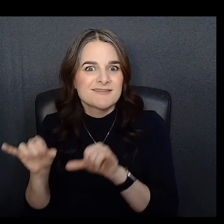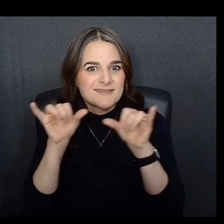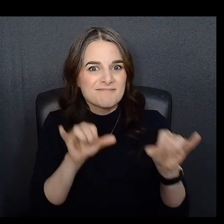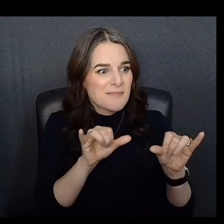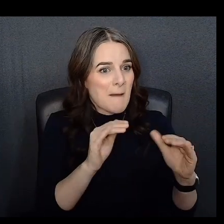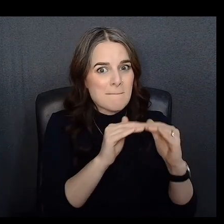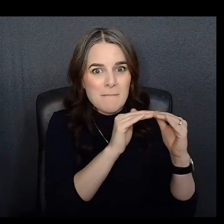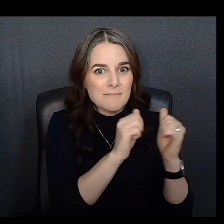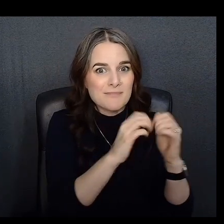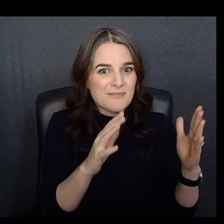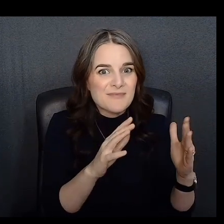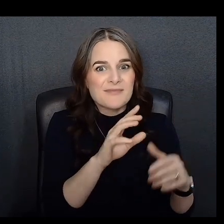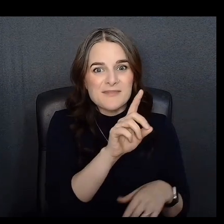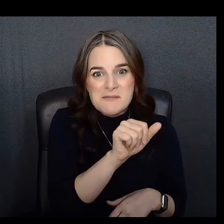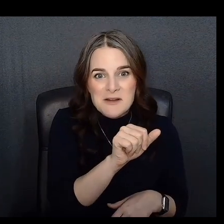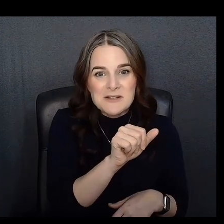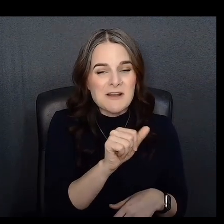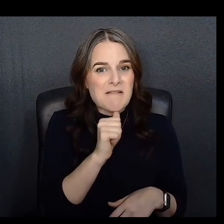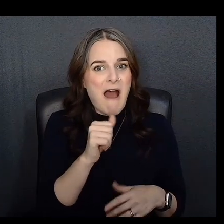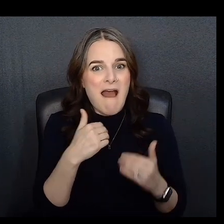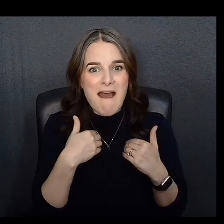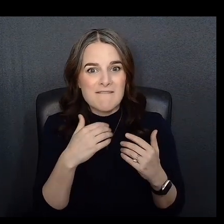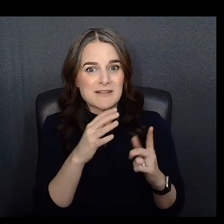do not receive special education are receiving.